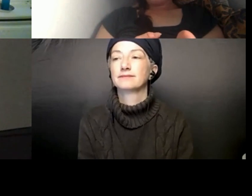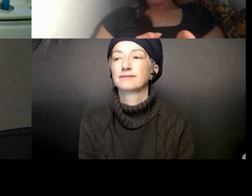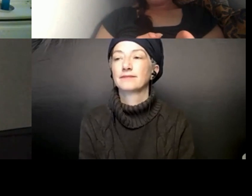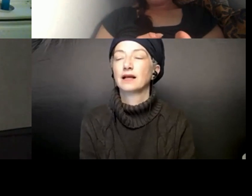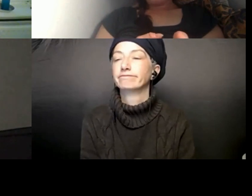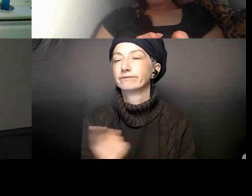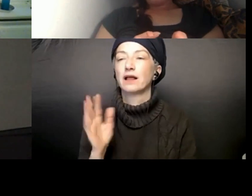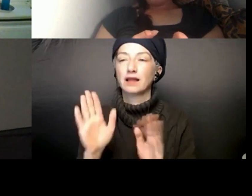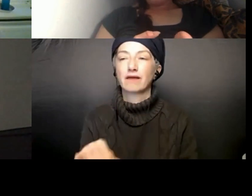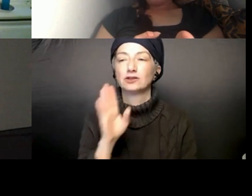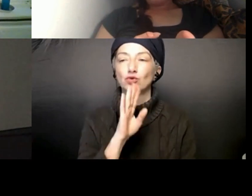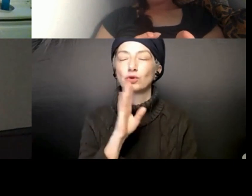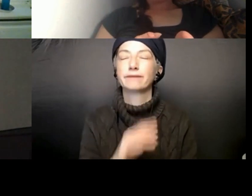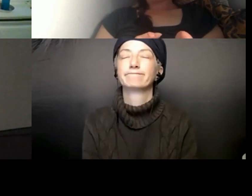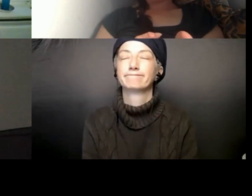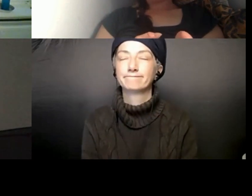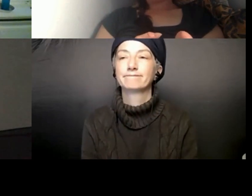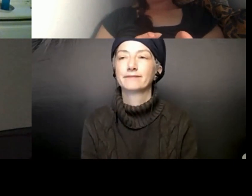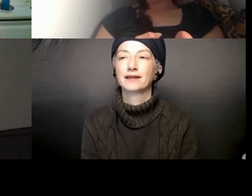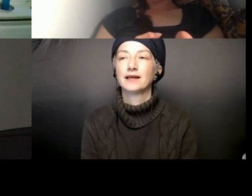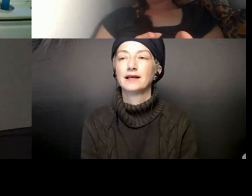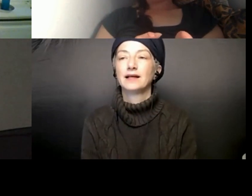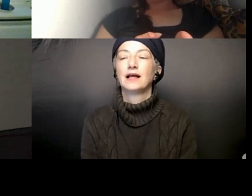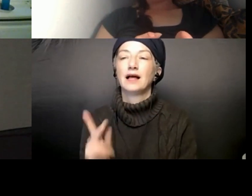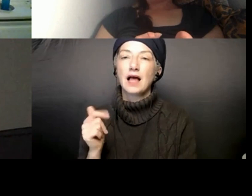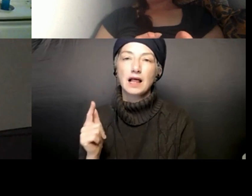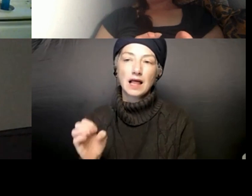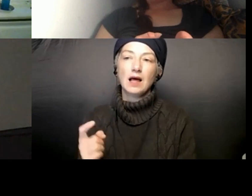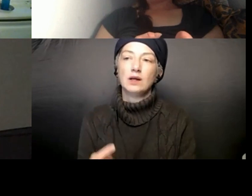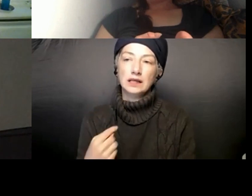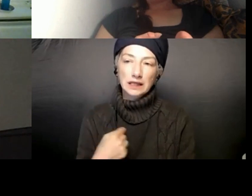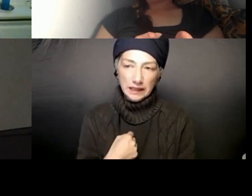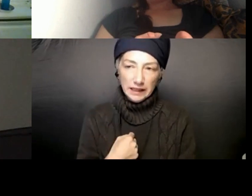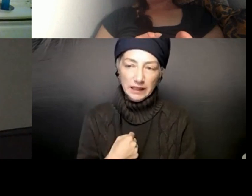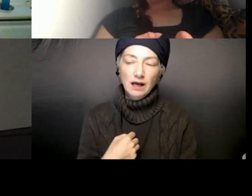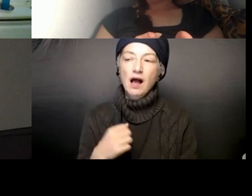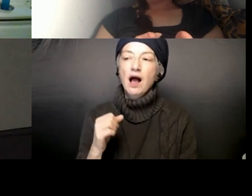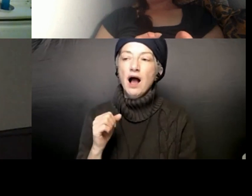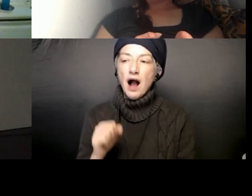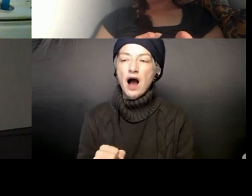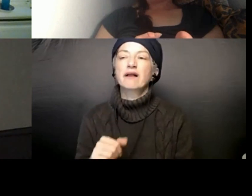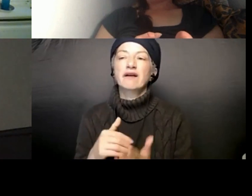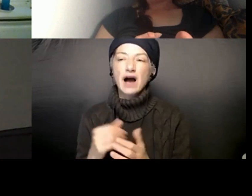Because I think Kate and I can still continue, to let the questions grow.